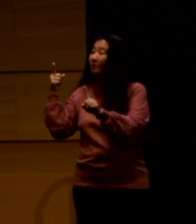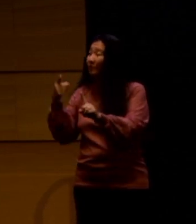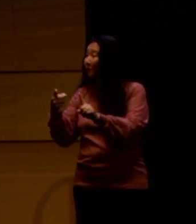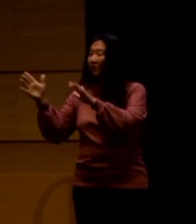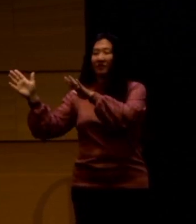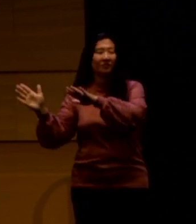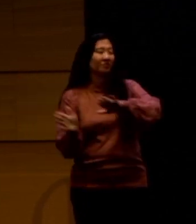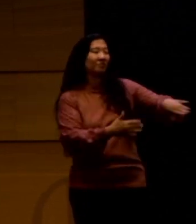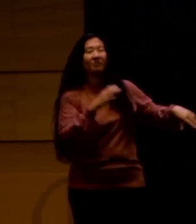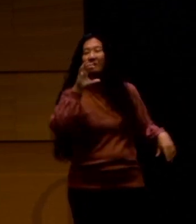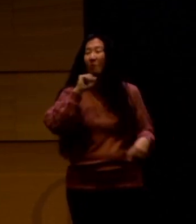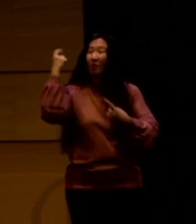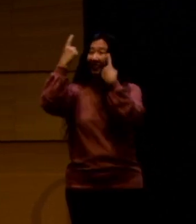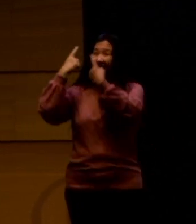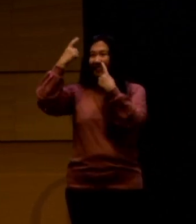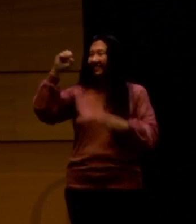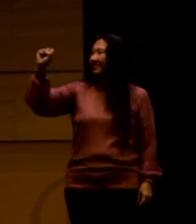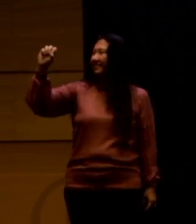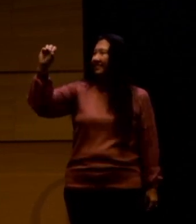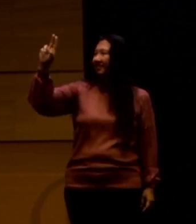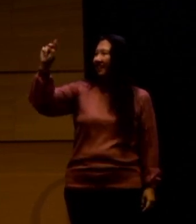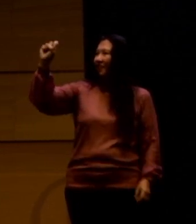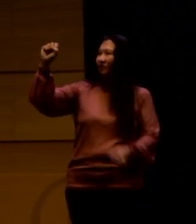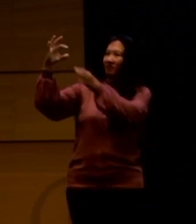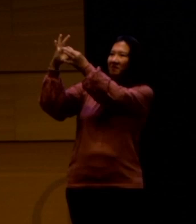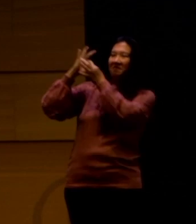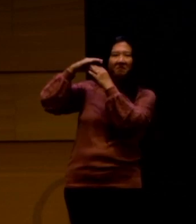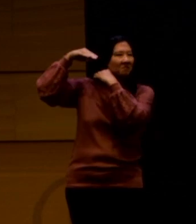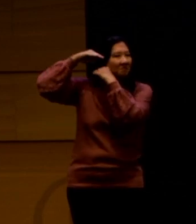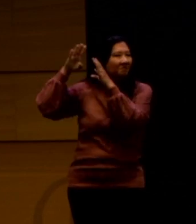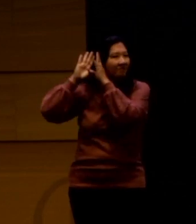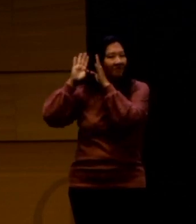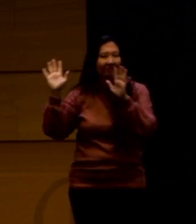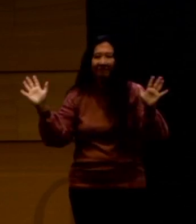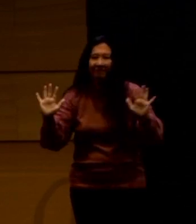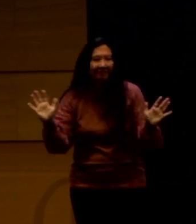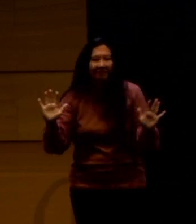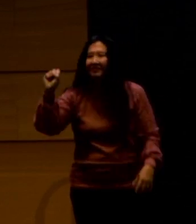So the point is to get rid of old thinking, tying sound to only your ears.